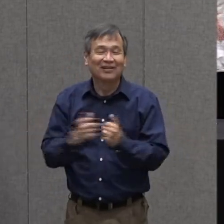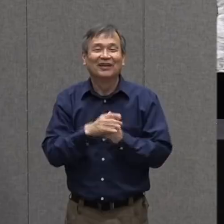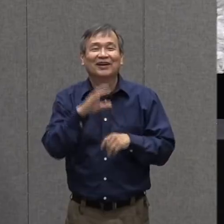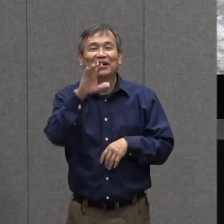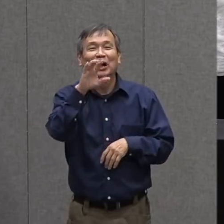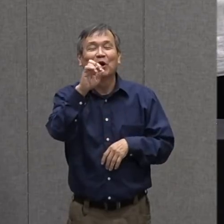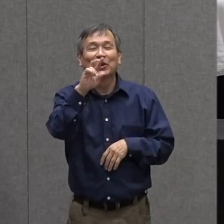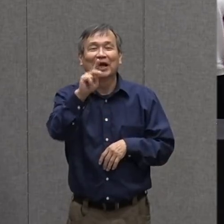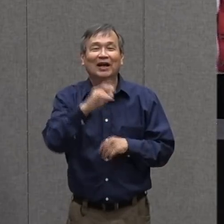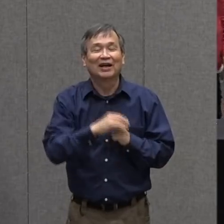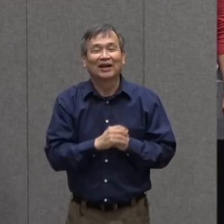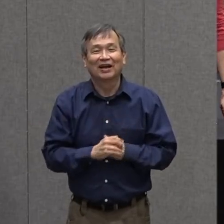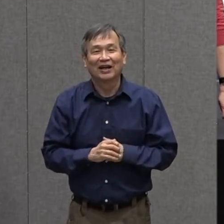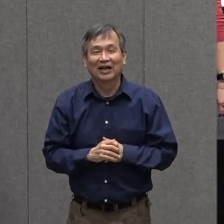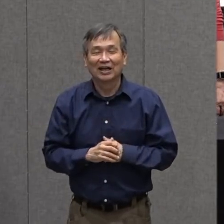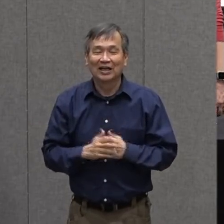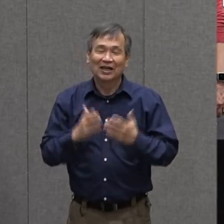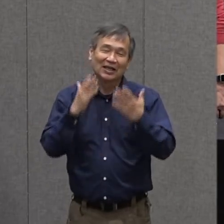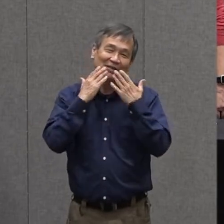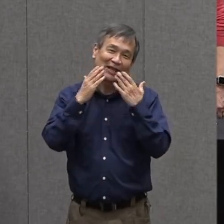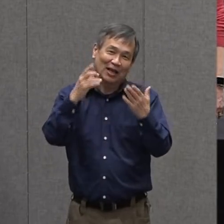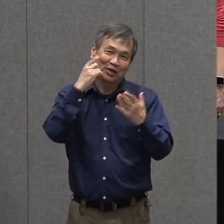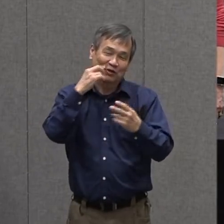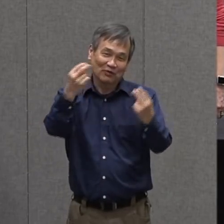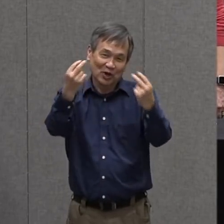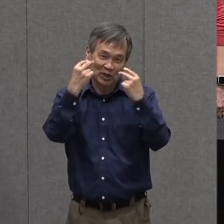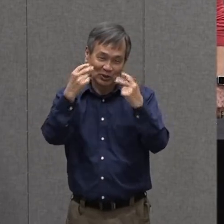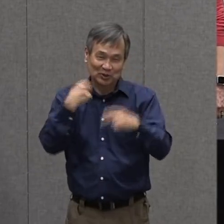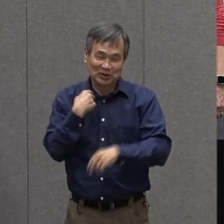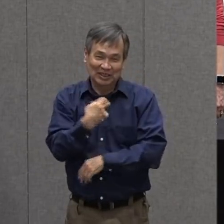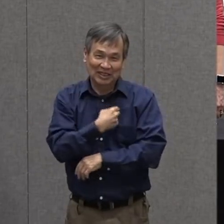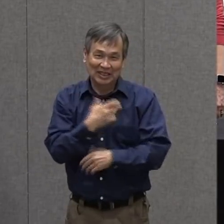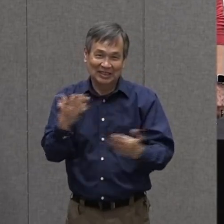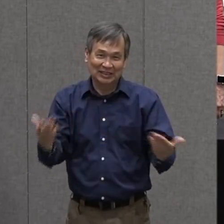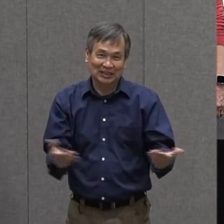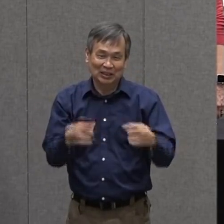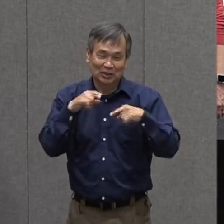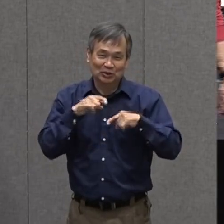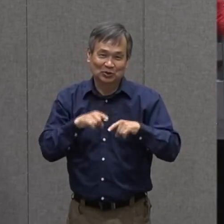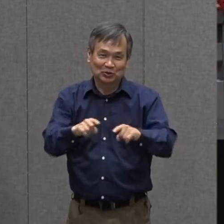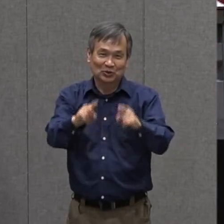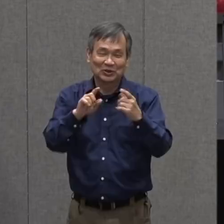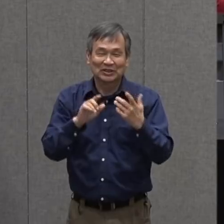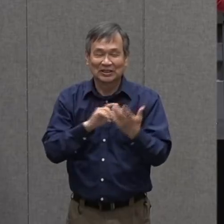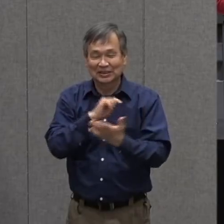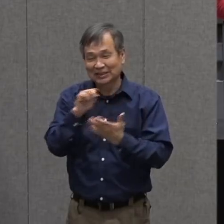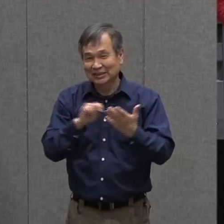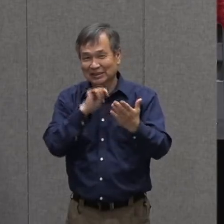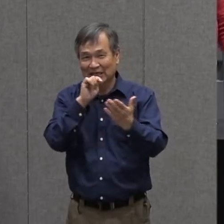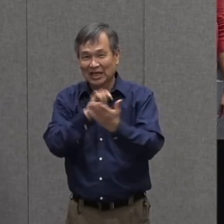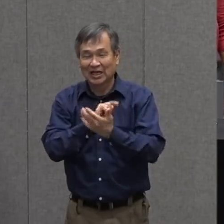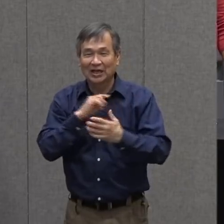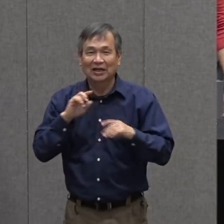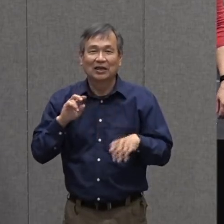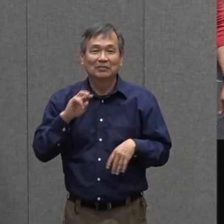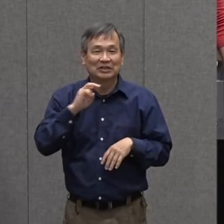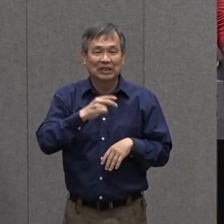All right. Well, we thank you so much for joining us during this hour of a second and third grade math